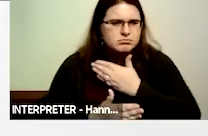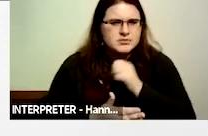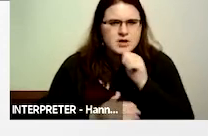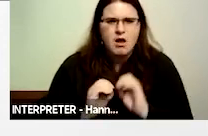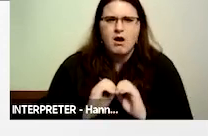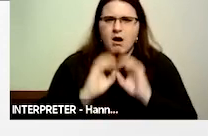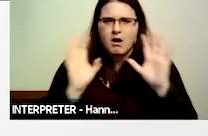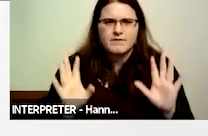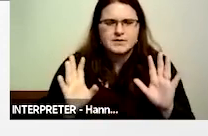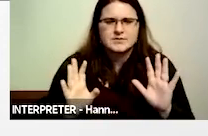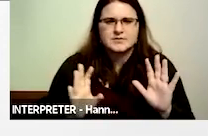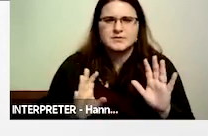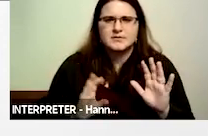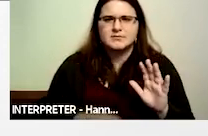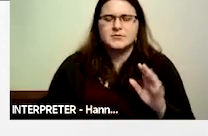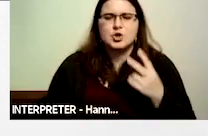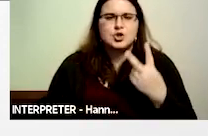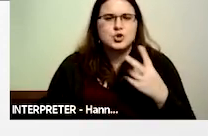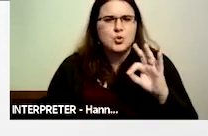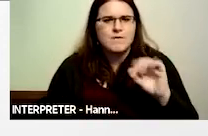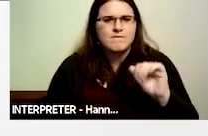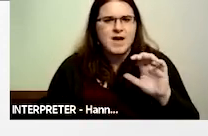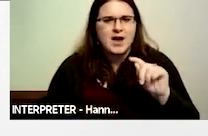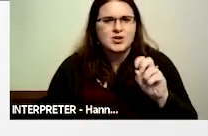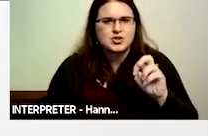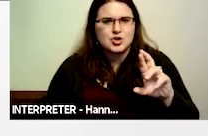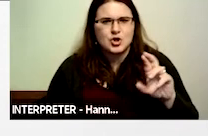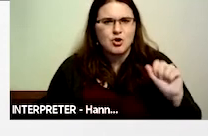you know, two factor authentication we've we've beaten. This one, but not everybody still uses it.